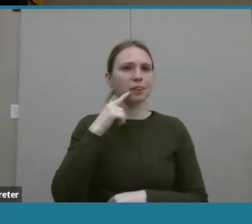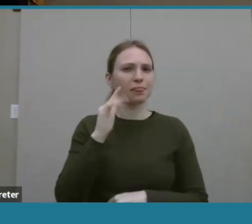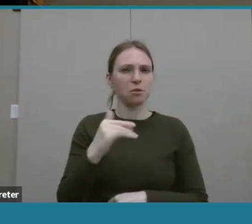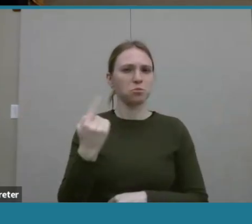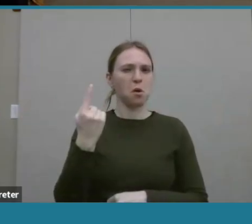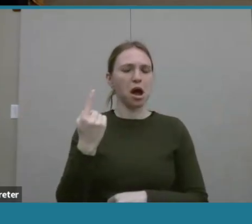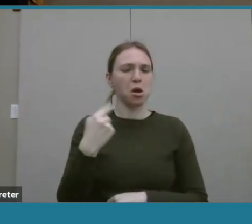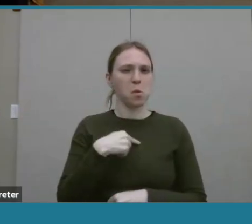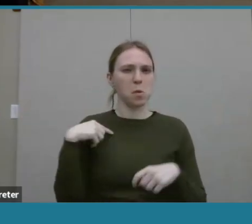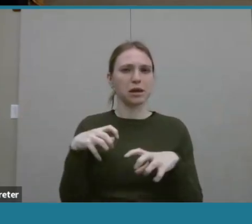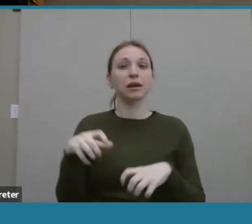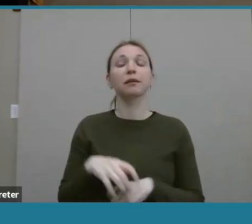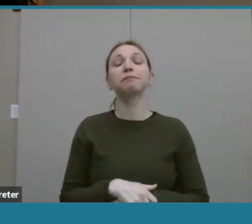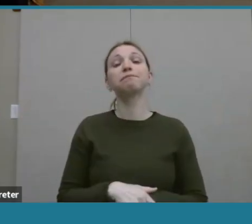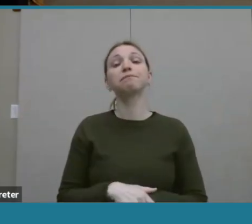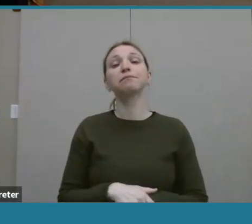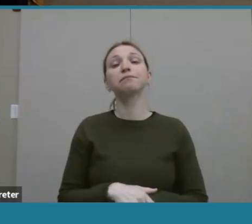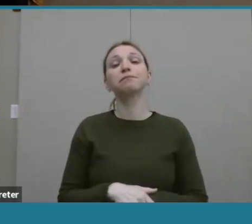But yeah, again, it was kind of related to the first question.